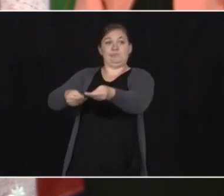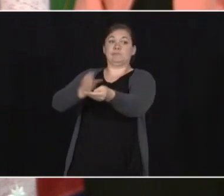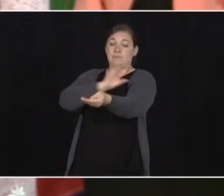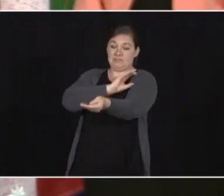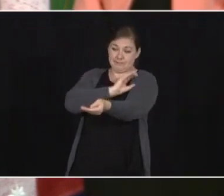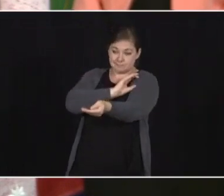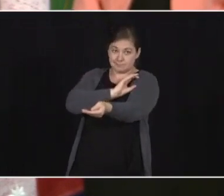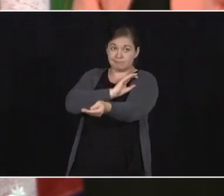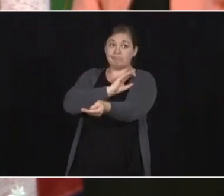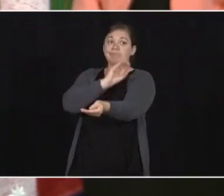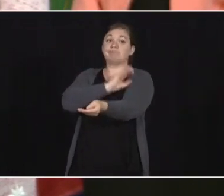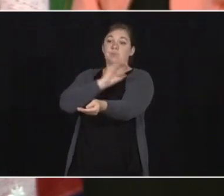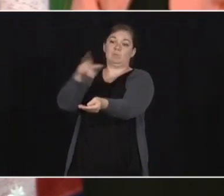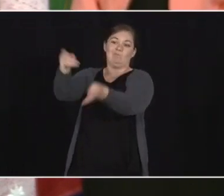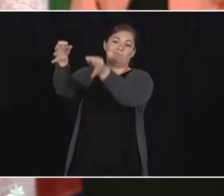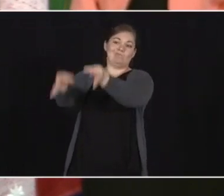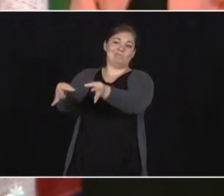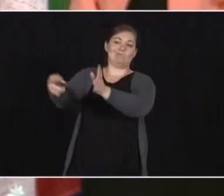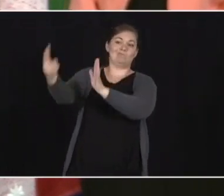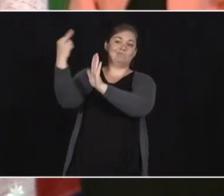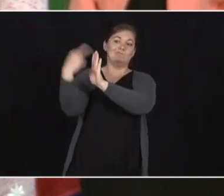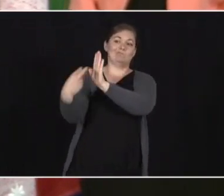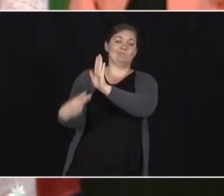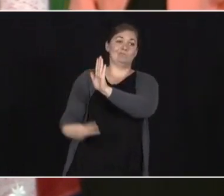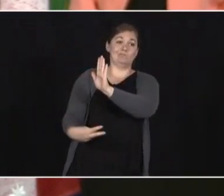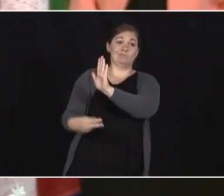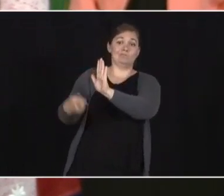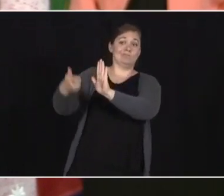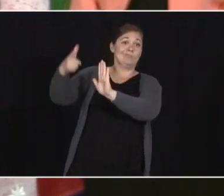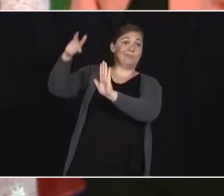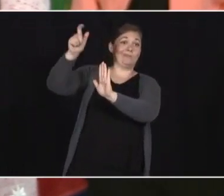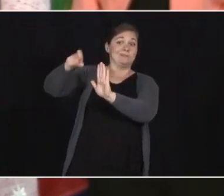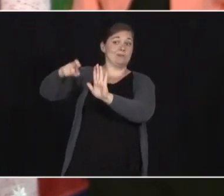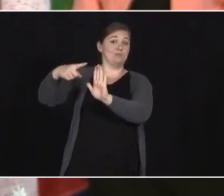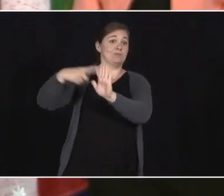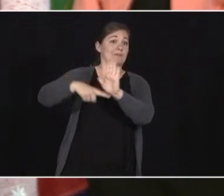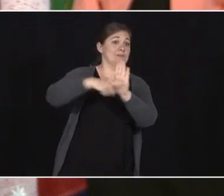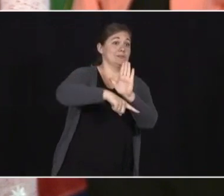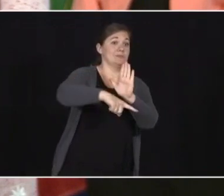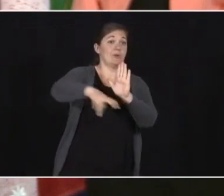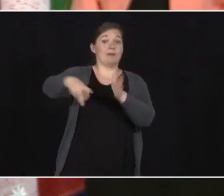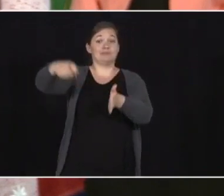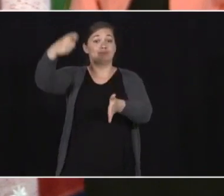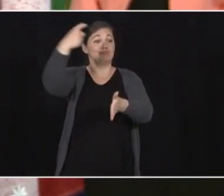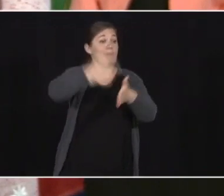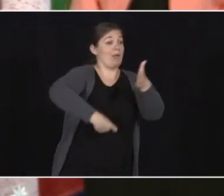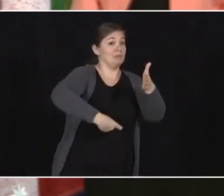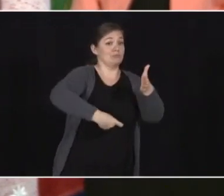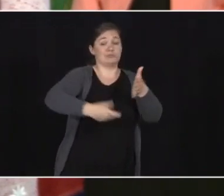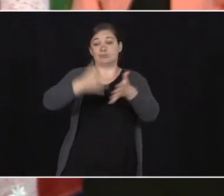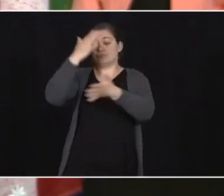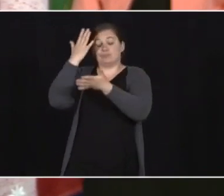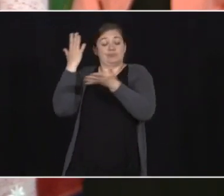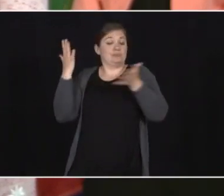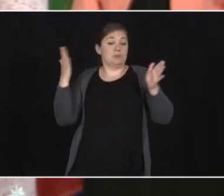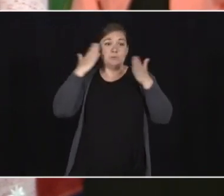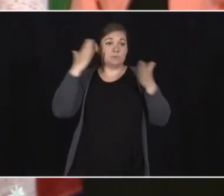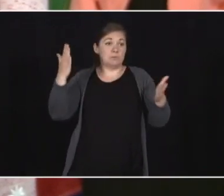over to the police to determine if they need to do a further investigation and charges being laid. For neglect.